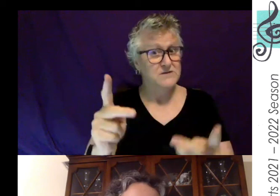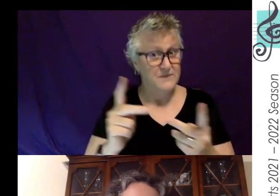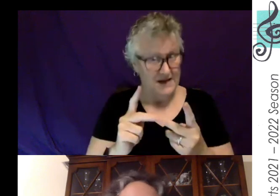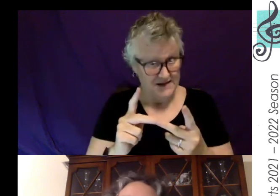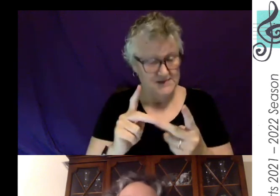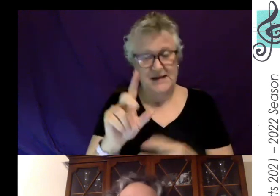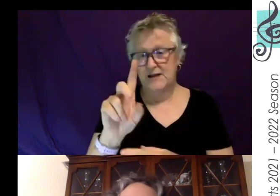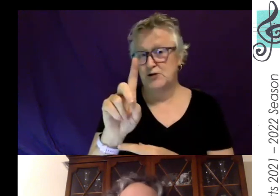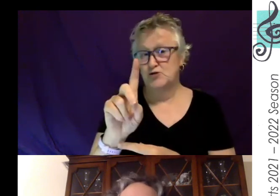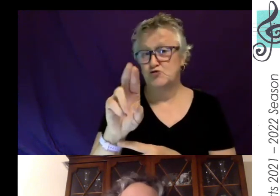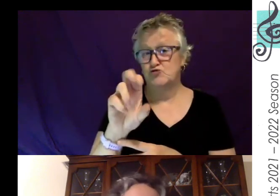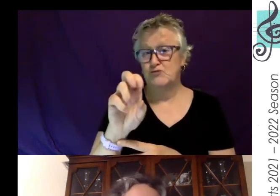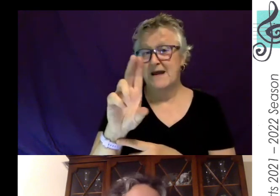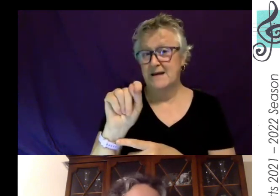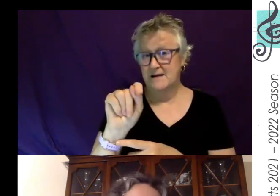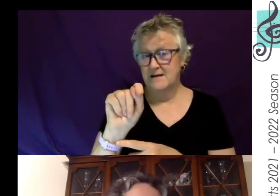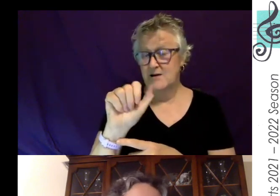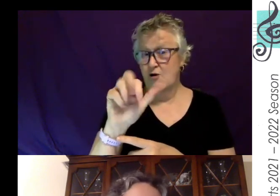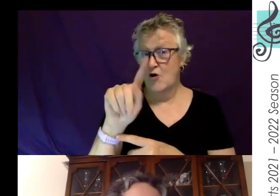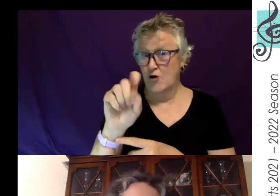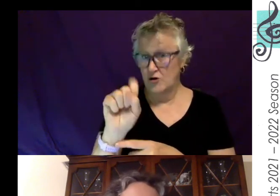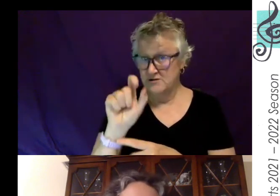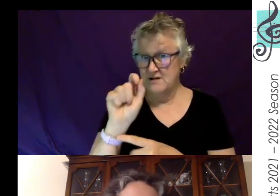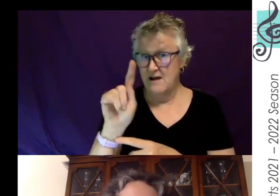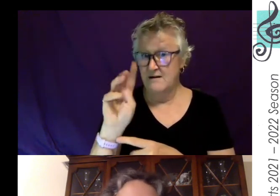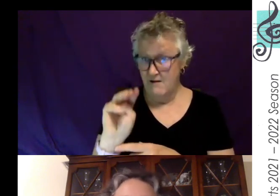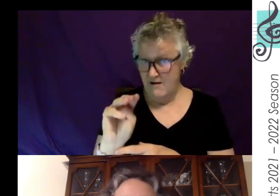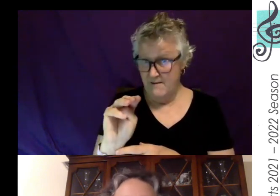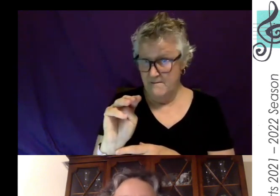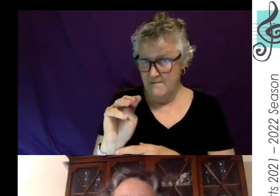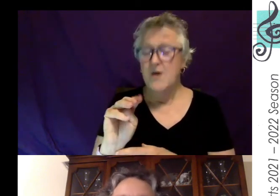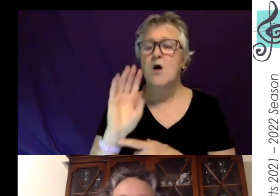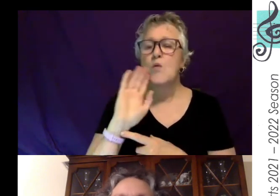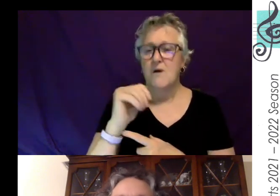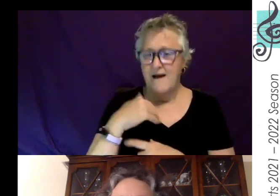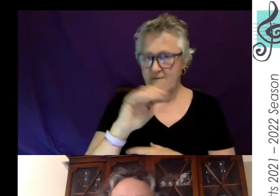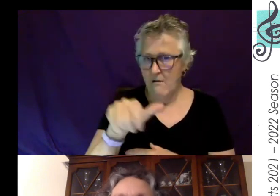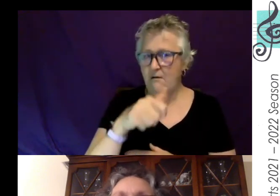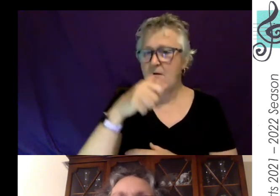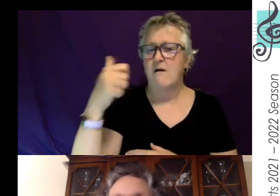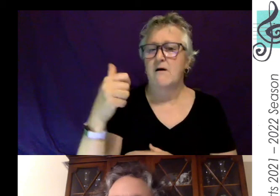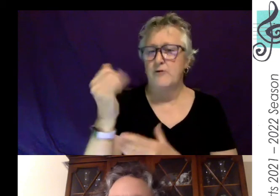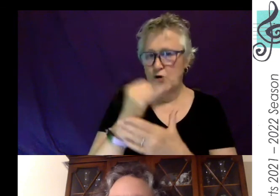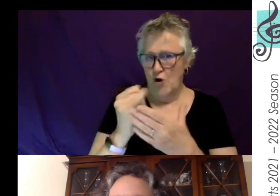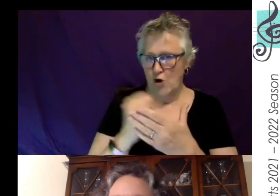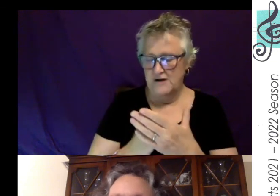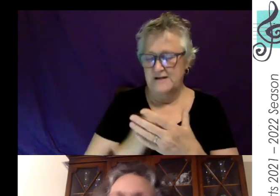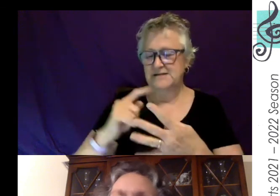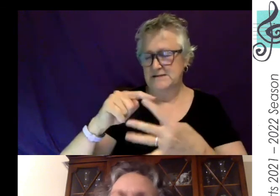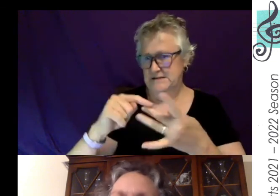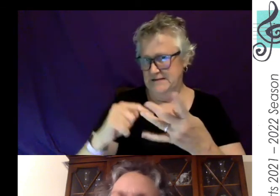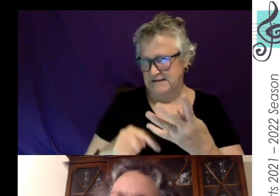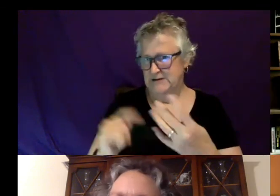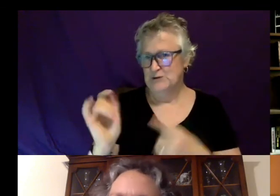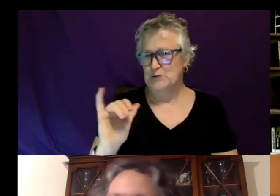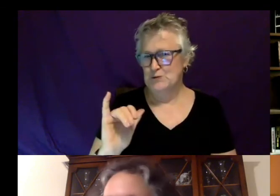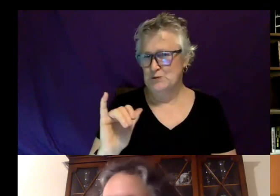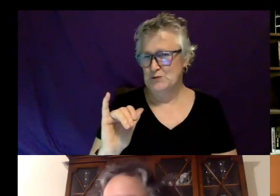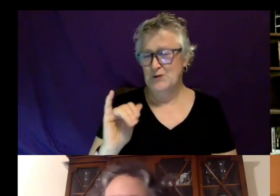The other September artists are: Author Sonya Larson, and Guitarist Thatcher Harrison. Thank you so much, this has been great!